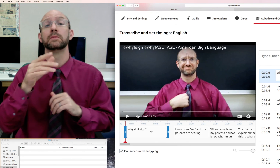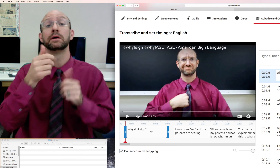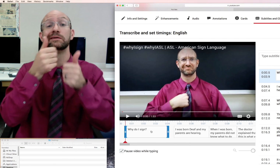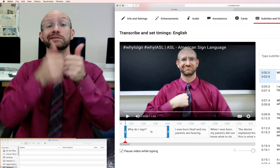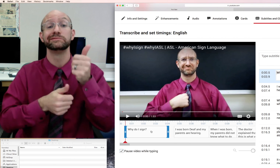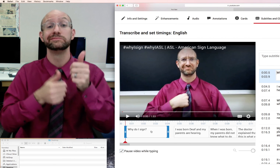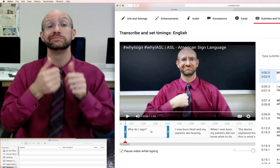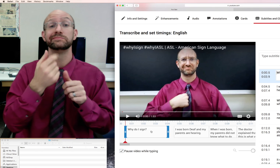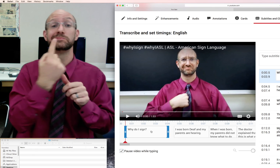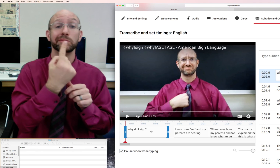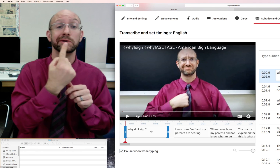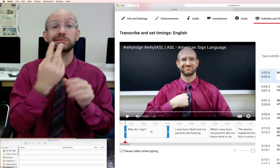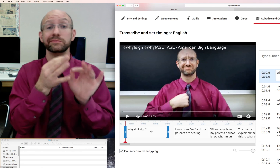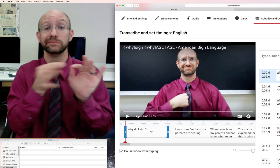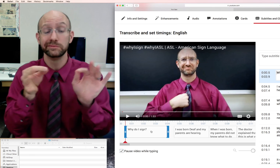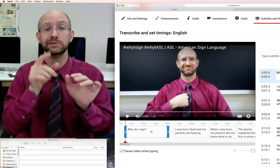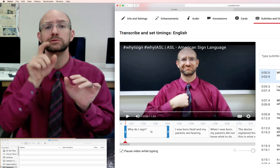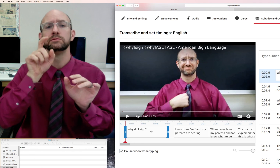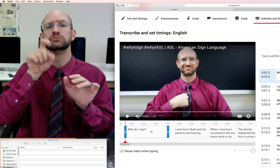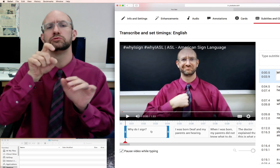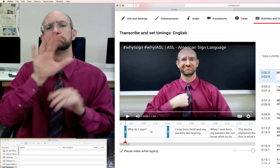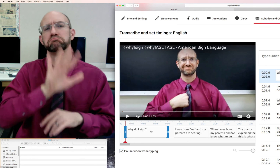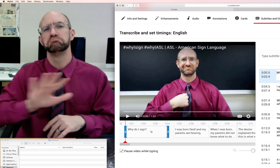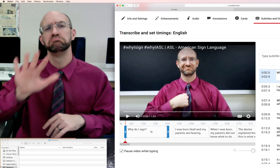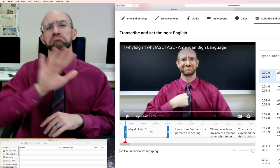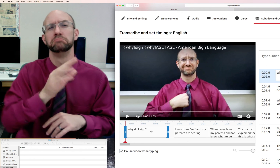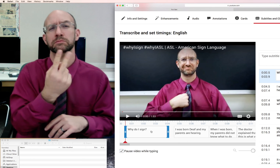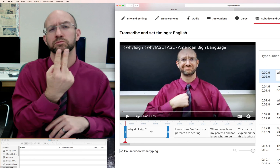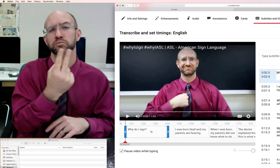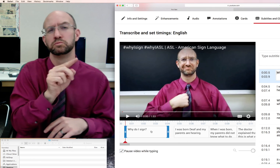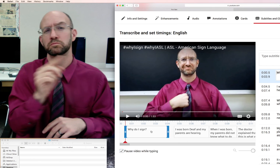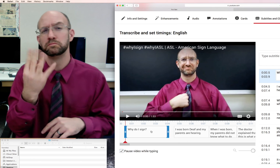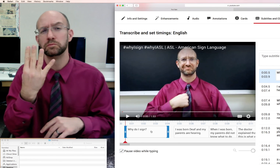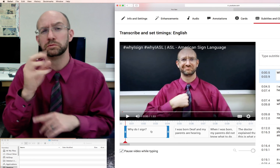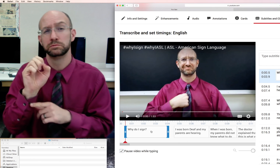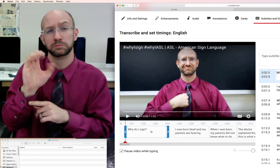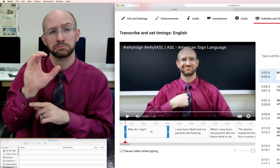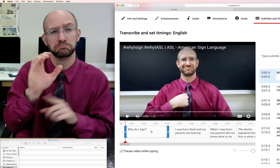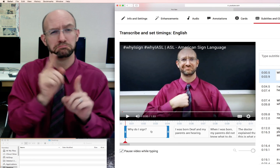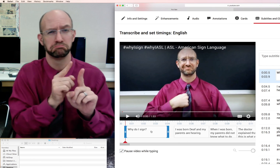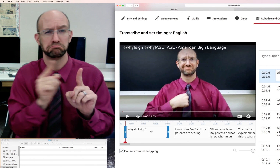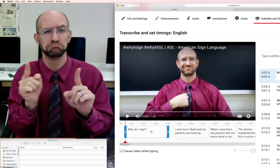Each of the one or two phrases should have around 2 to 4 seconds.